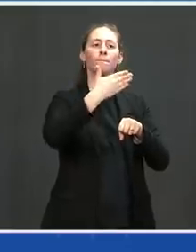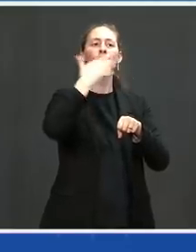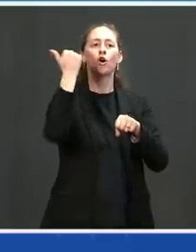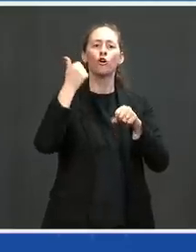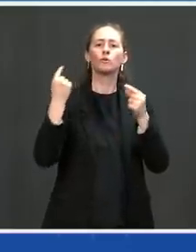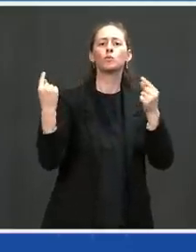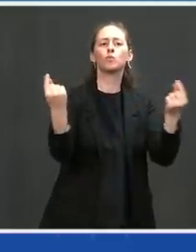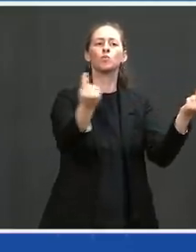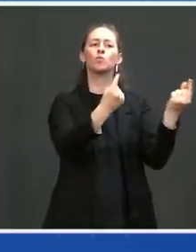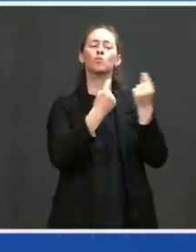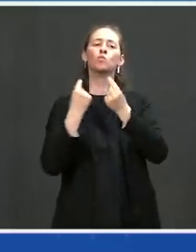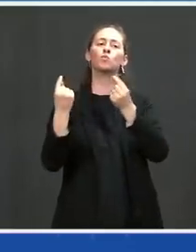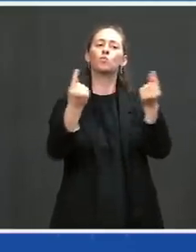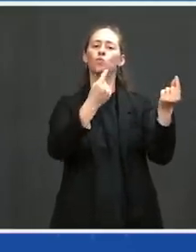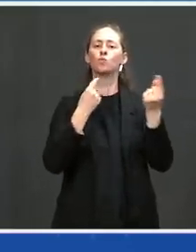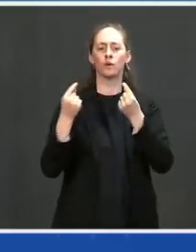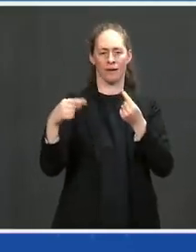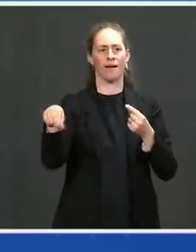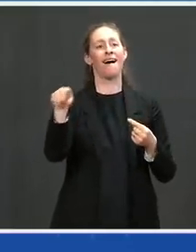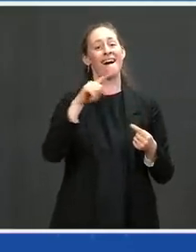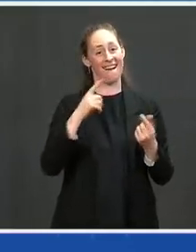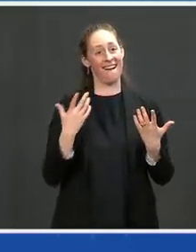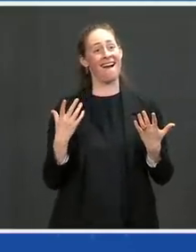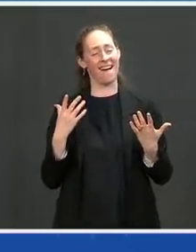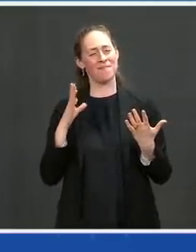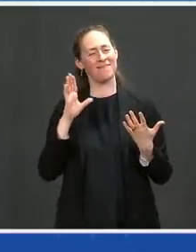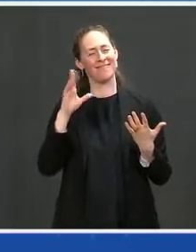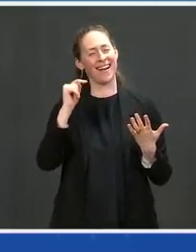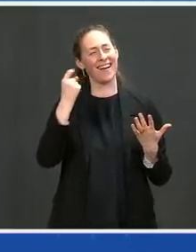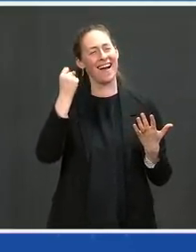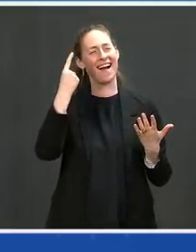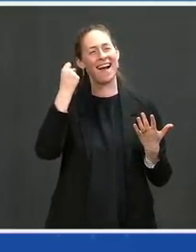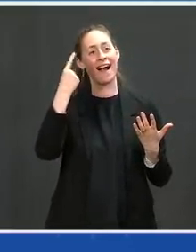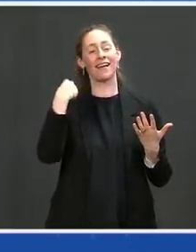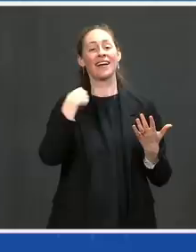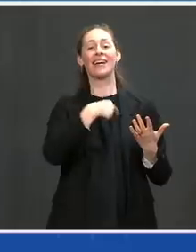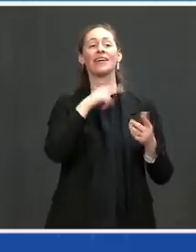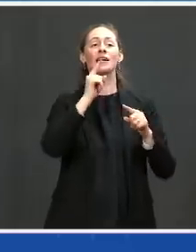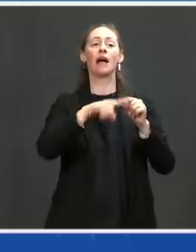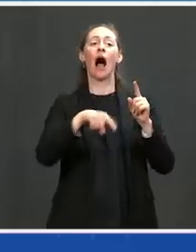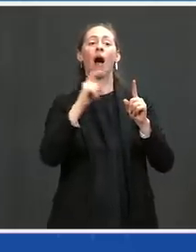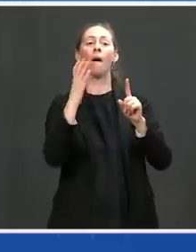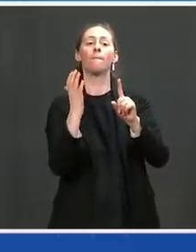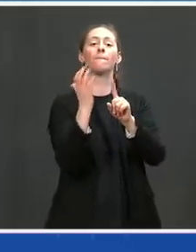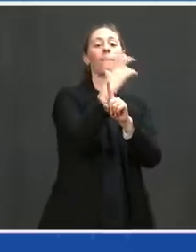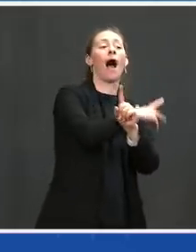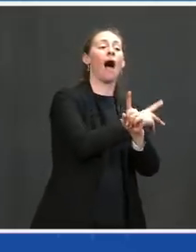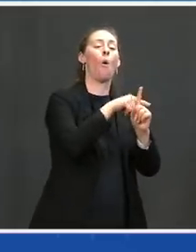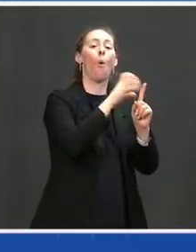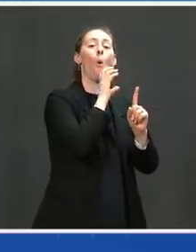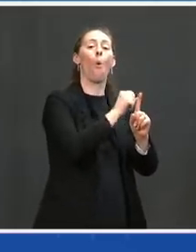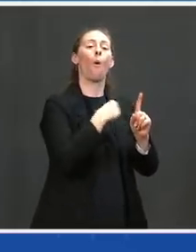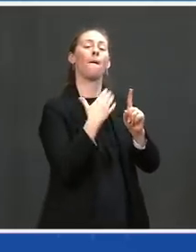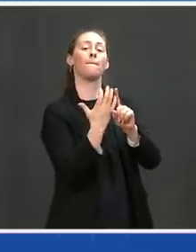But we can't build back to what they used to be. We have to build -- the environment has --